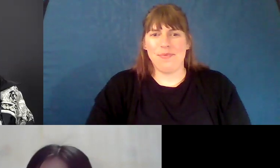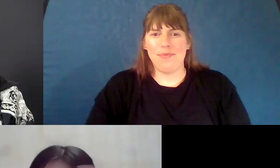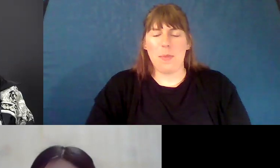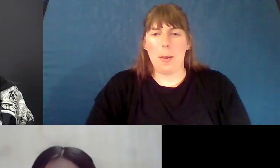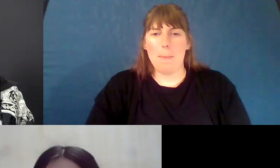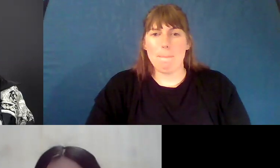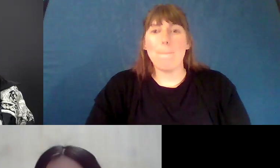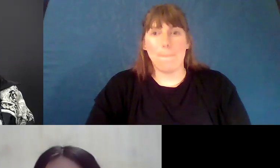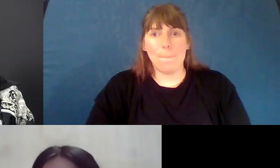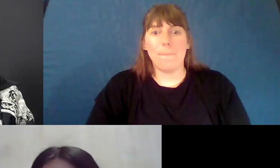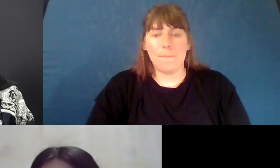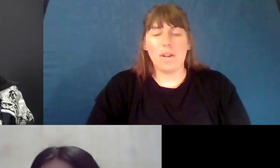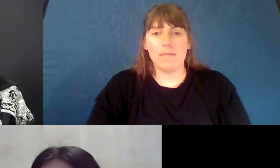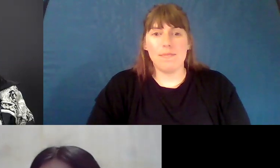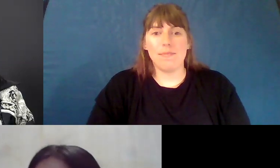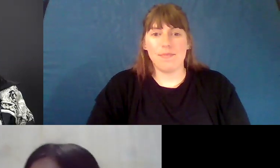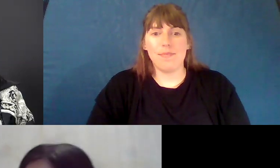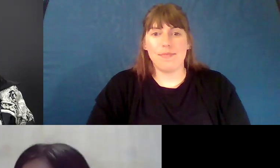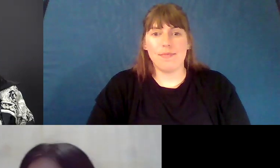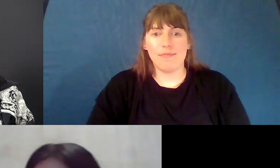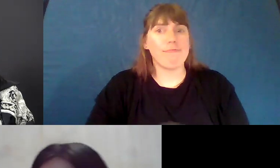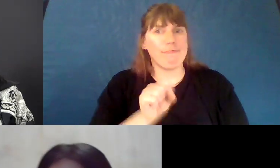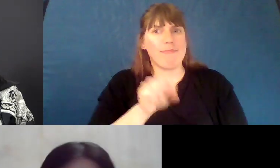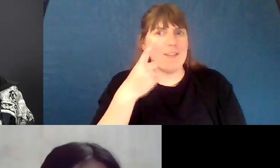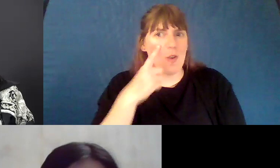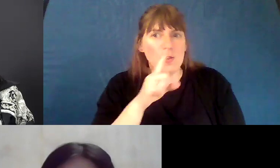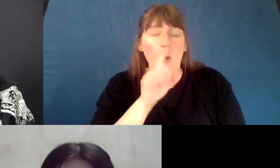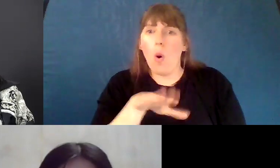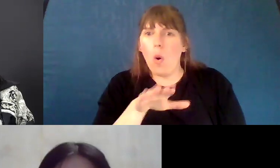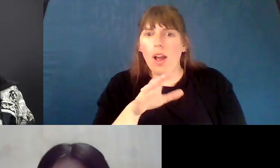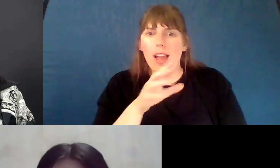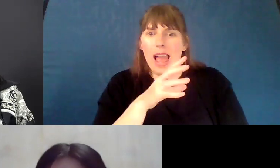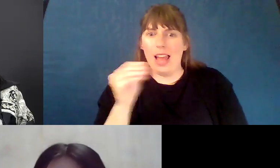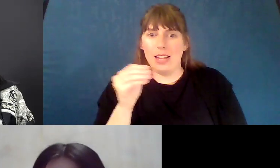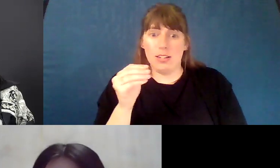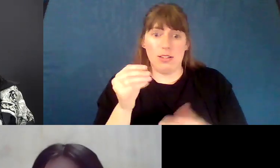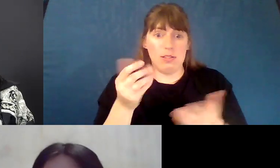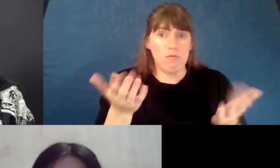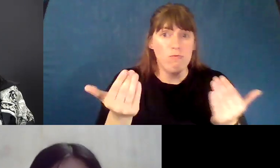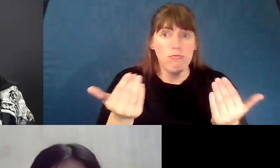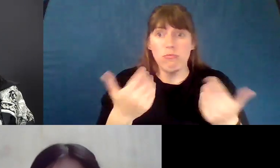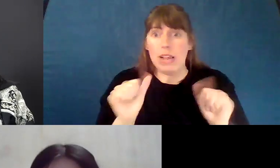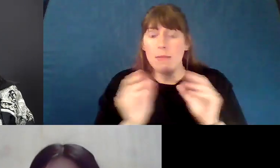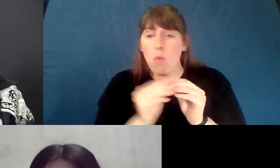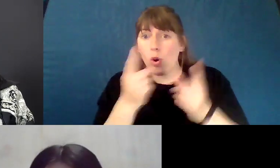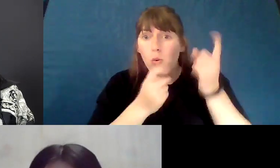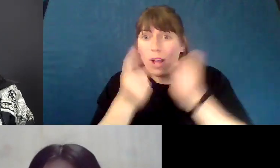Absolutely. And I just wanted to start to invite people to put their questions in the chat.